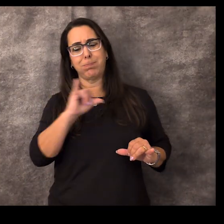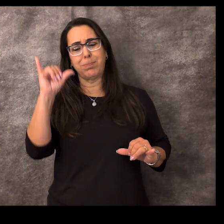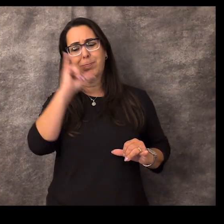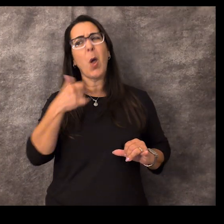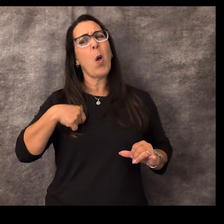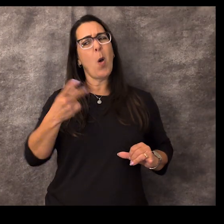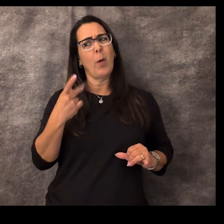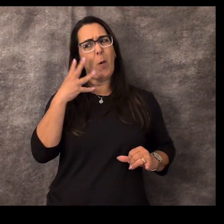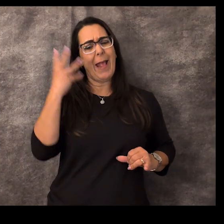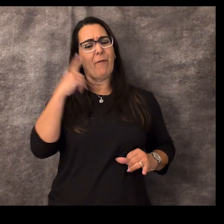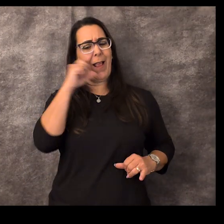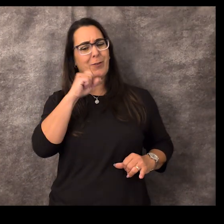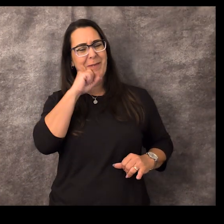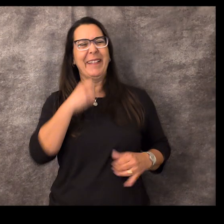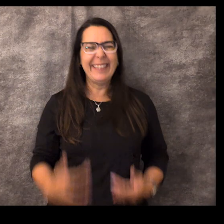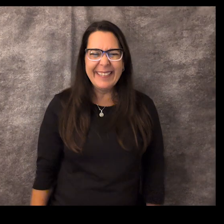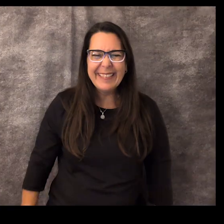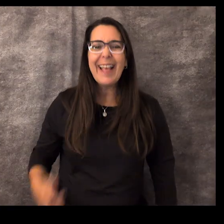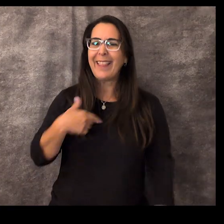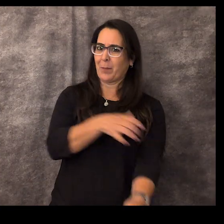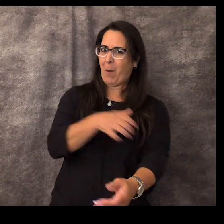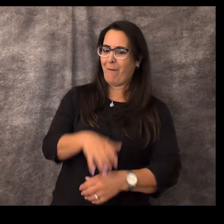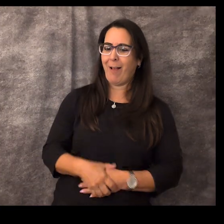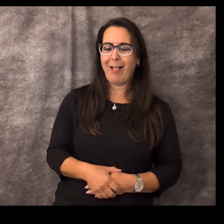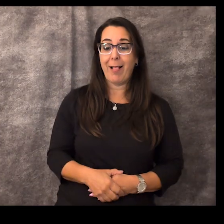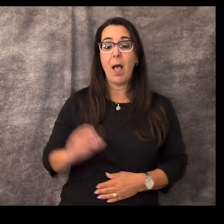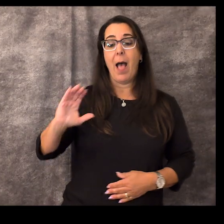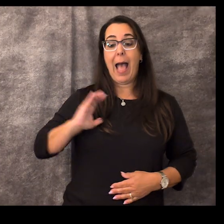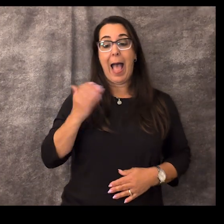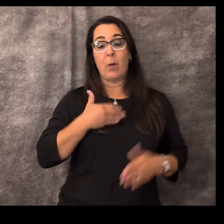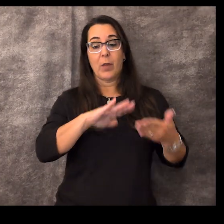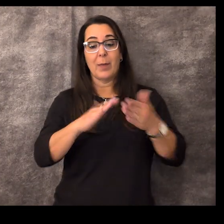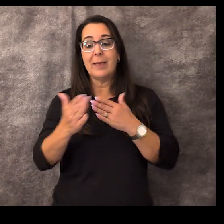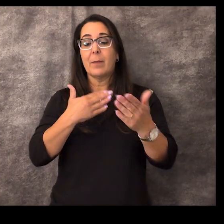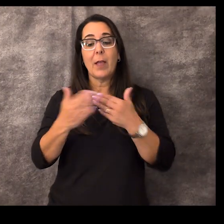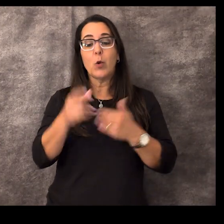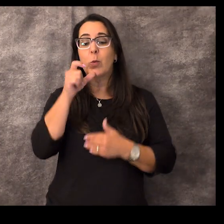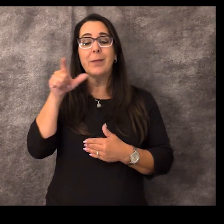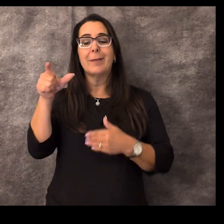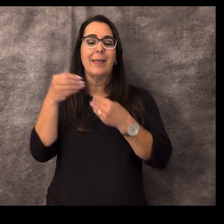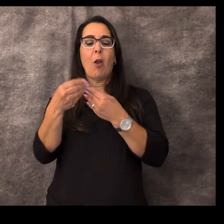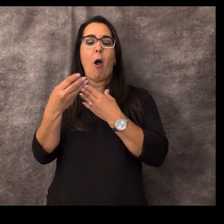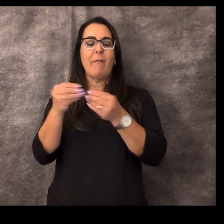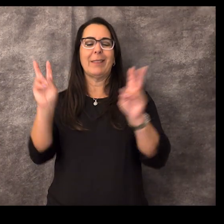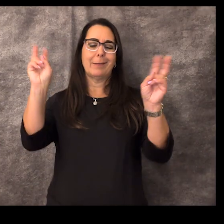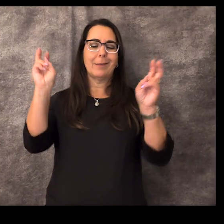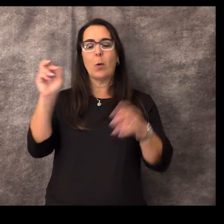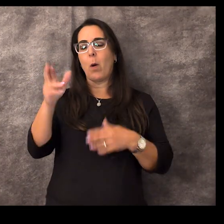(Eric Harris) That's powerful, right? (Yolo Akili Robinson) So there are communities, regardless of who was in office, regardless of what honors are present,